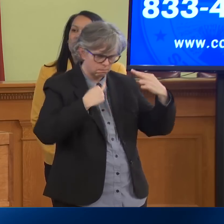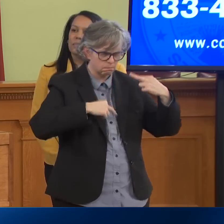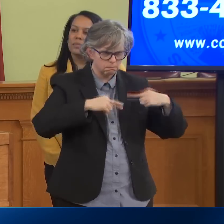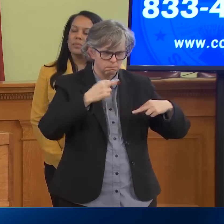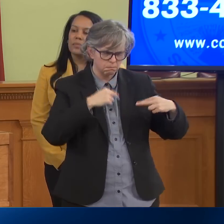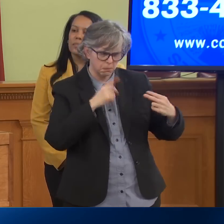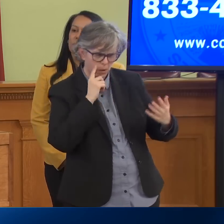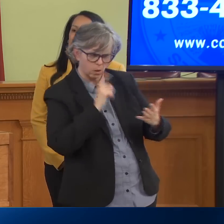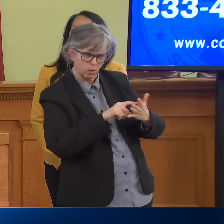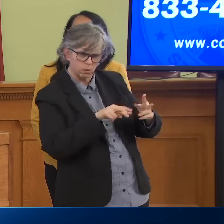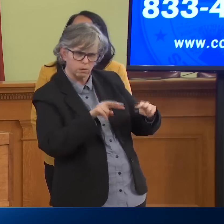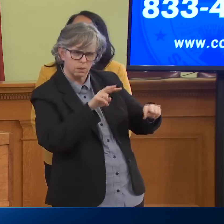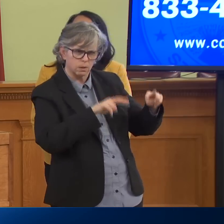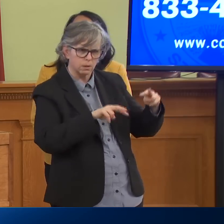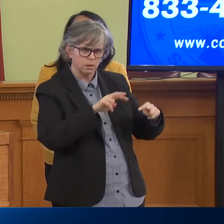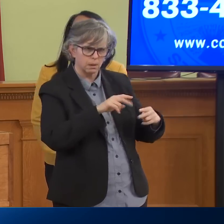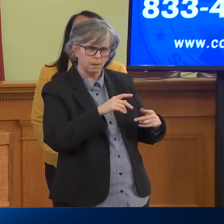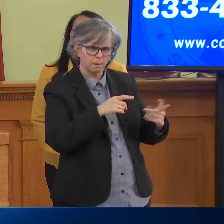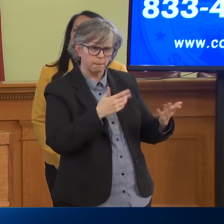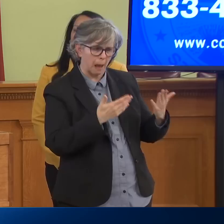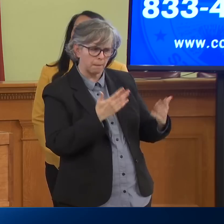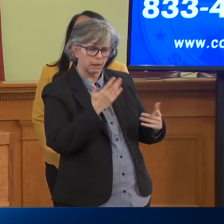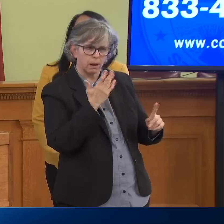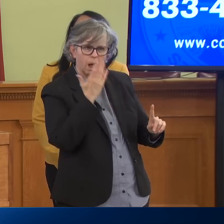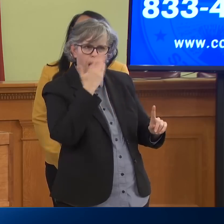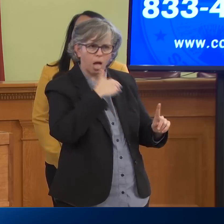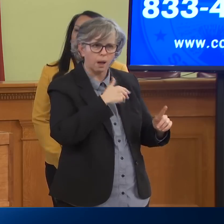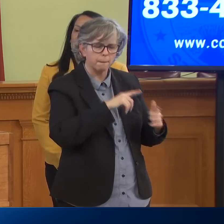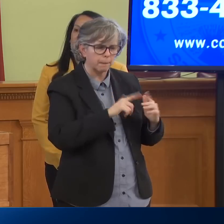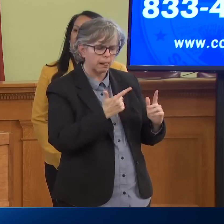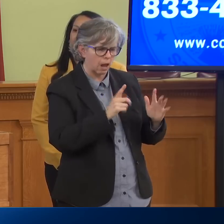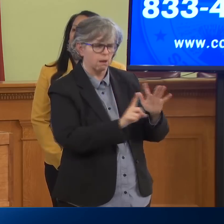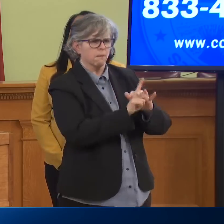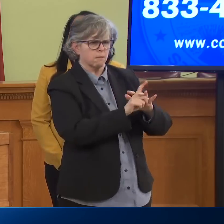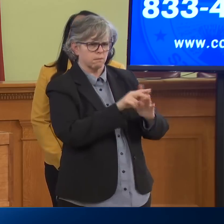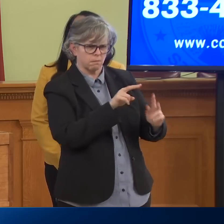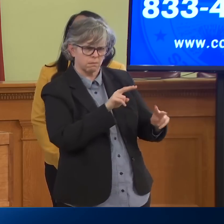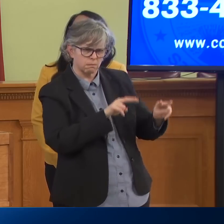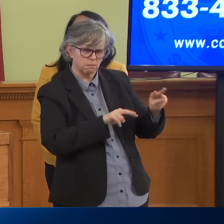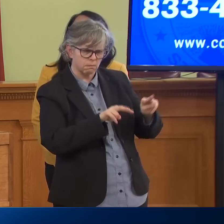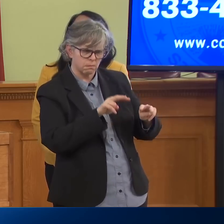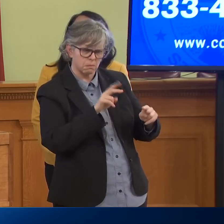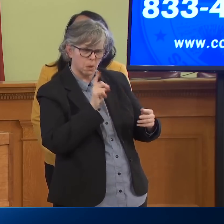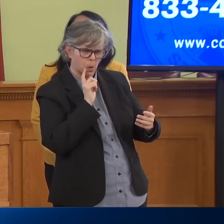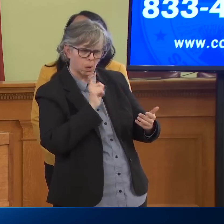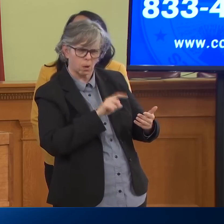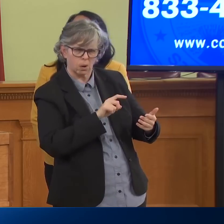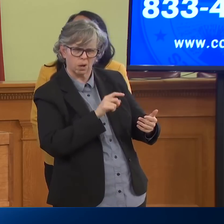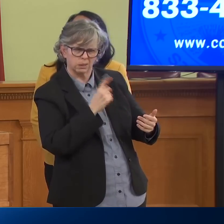SIGNS OF STRESS IN YOURSELF, AND IN YOUR FAMILIES AND FRIENDS. WE KNOW WHAT THE SIGNS OF STRESS ARE BUT WE MAY NOT RECOGNIZE THEM WHEN WE ARE